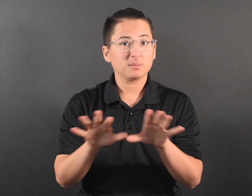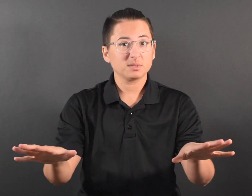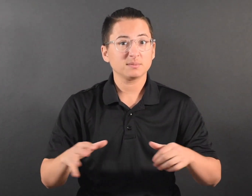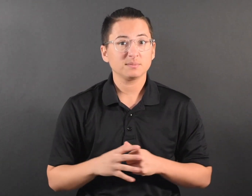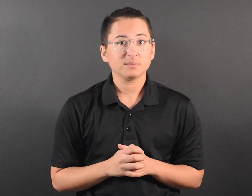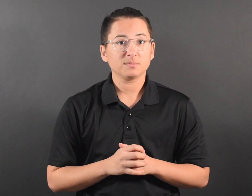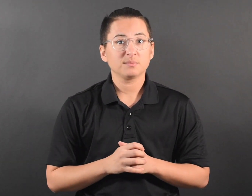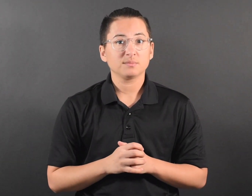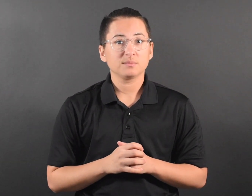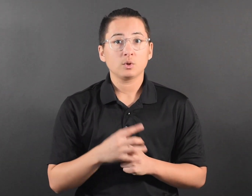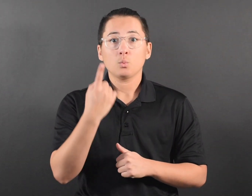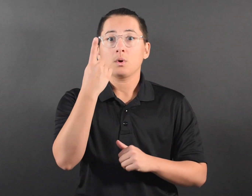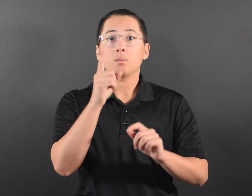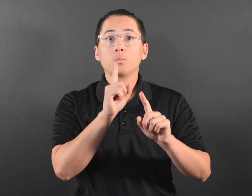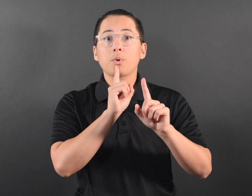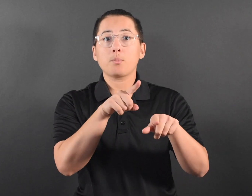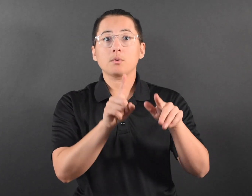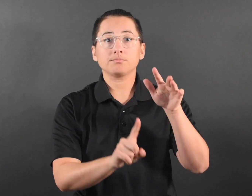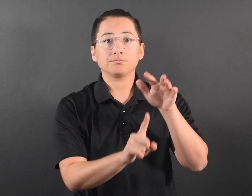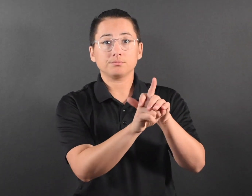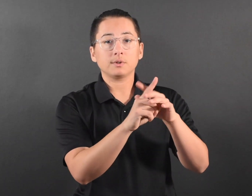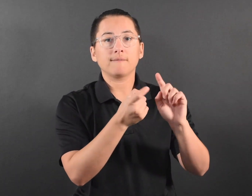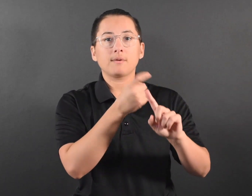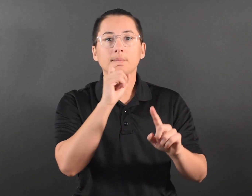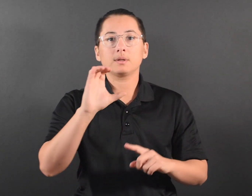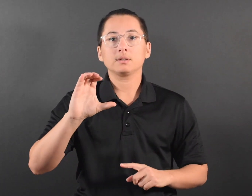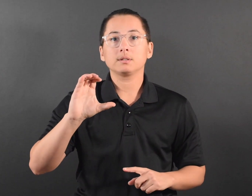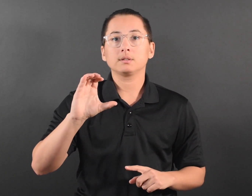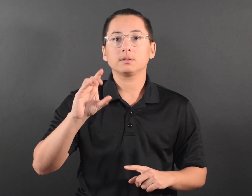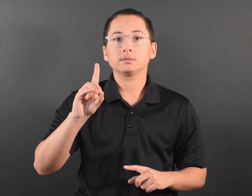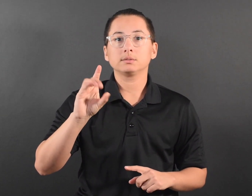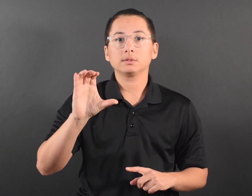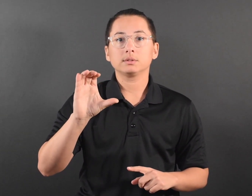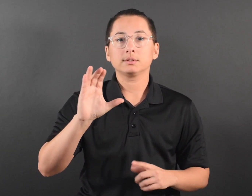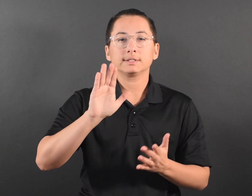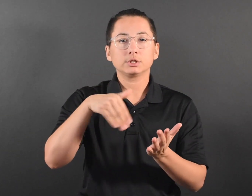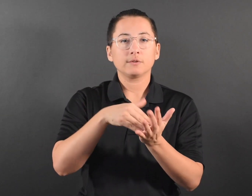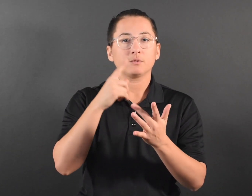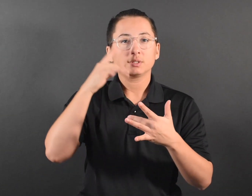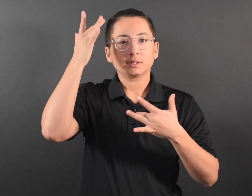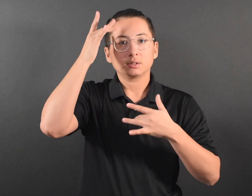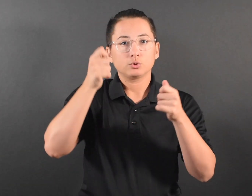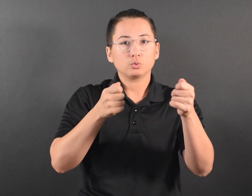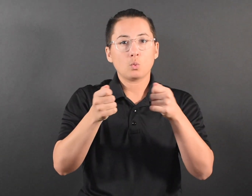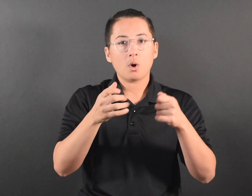COVID-19 pandemic, according to a new report from the Centers for Disease Control and Prevention